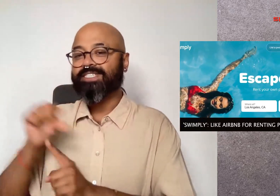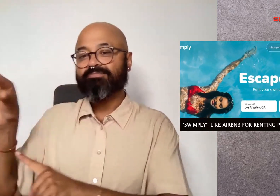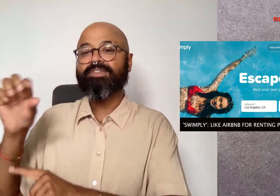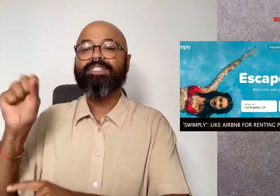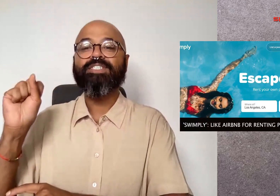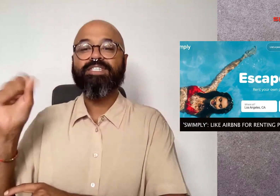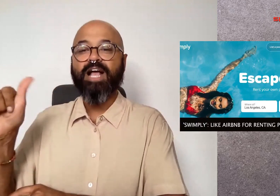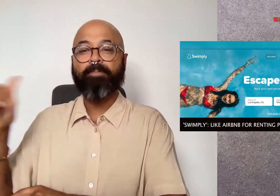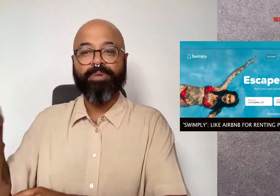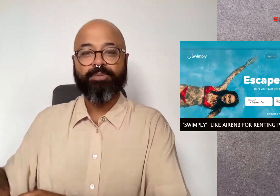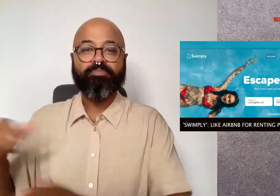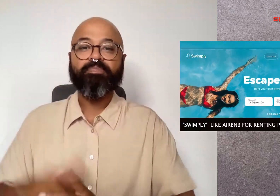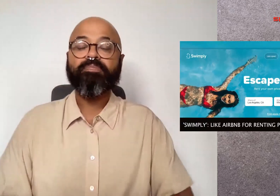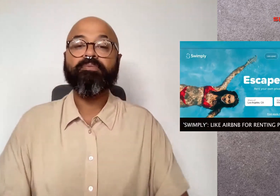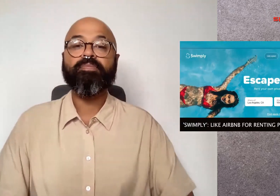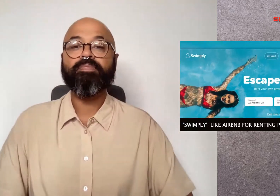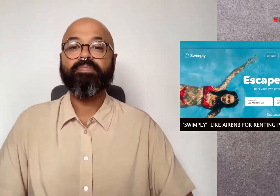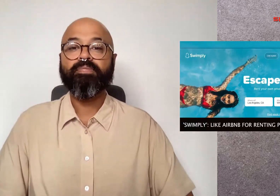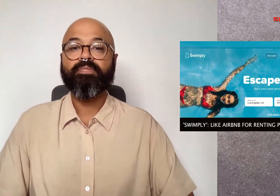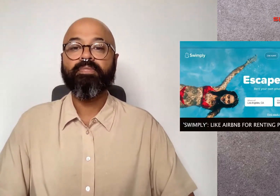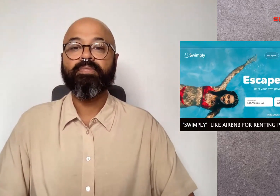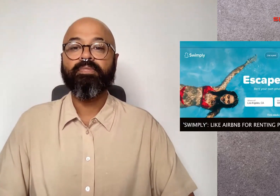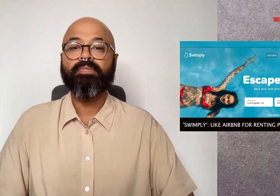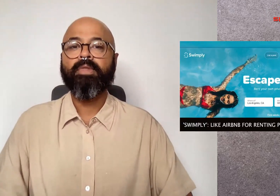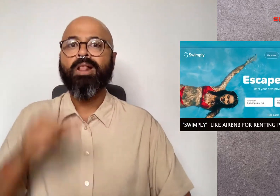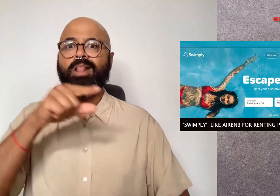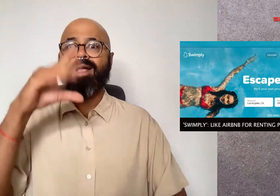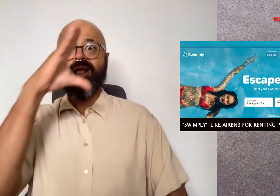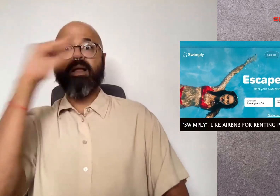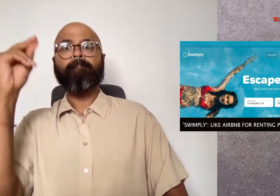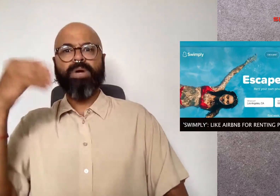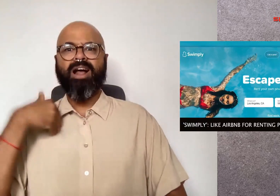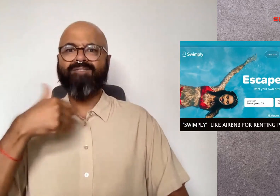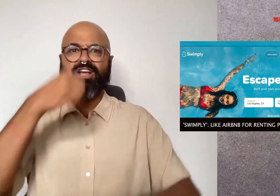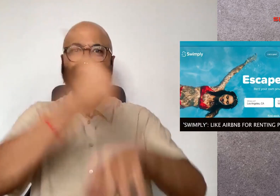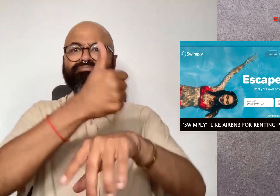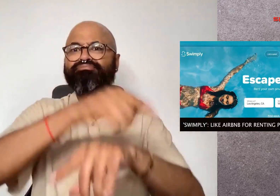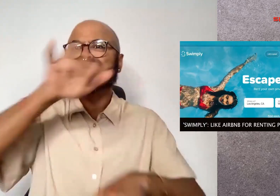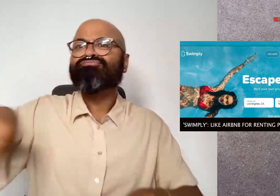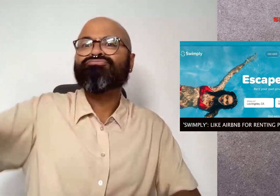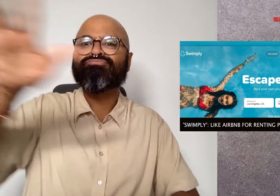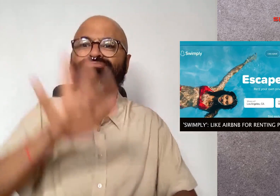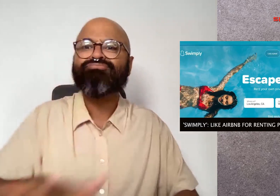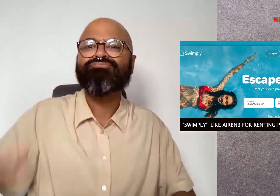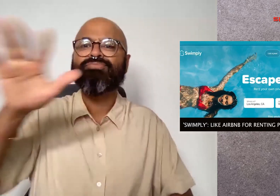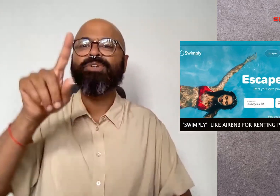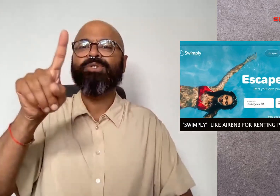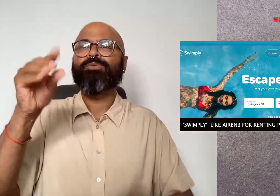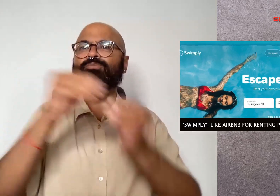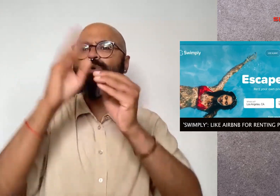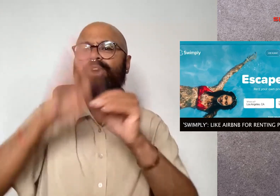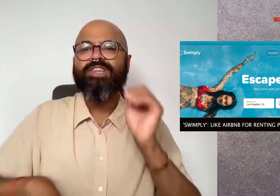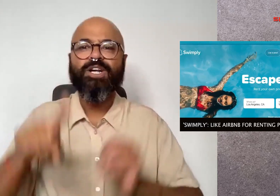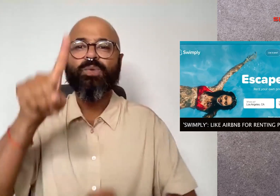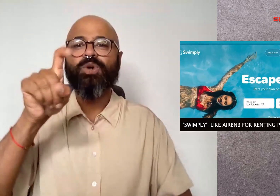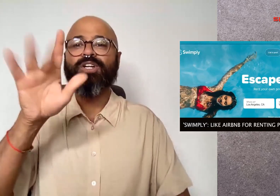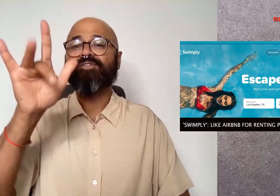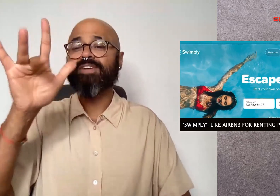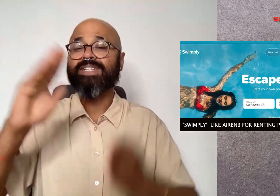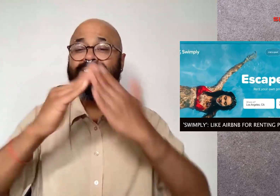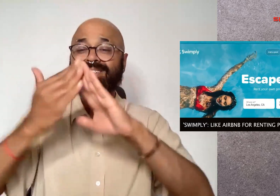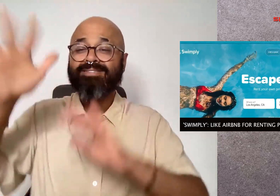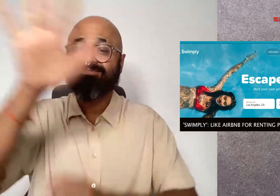cut the company has listings in more than 125